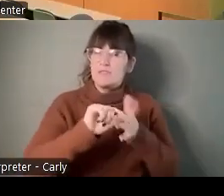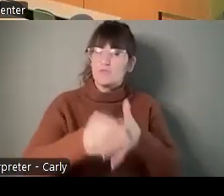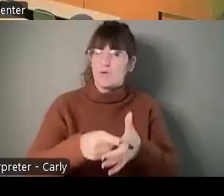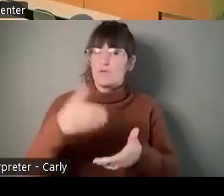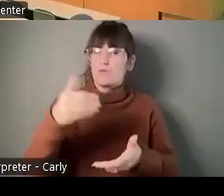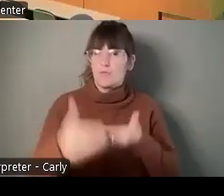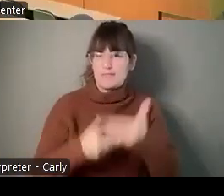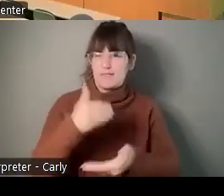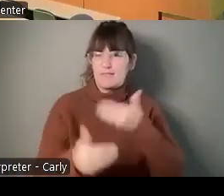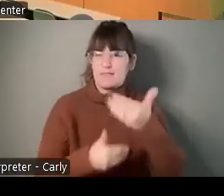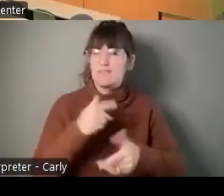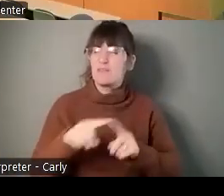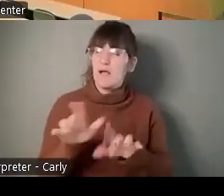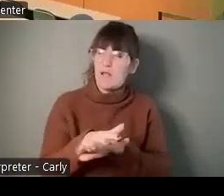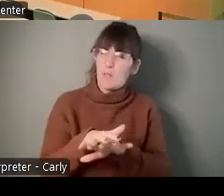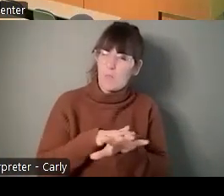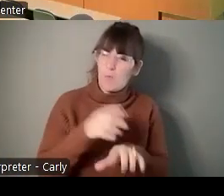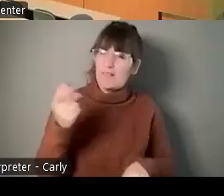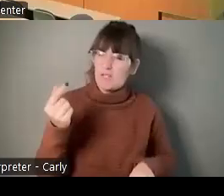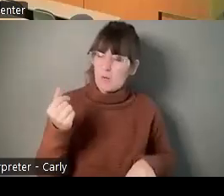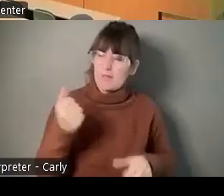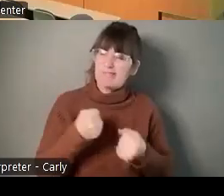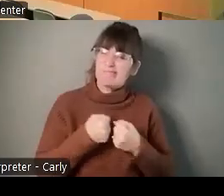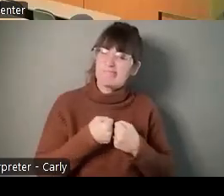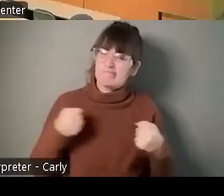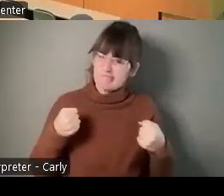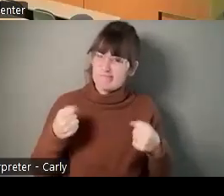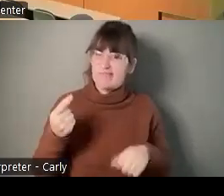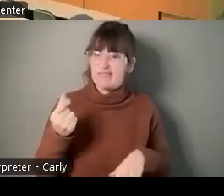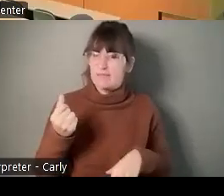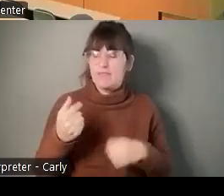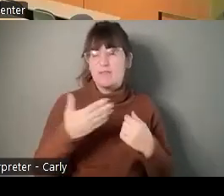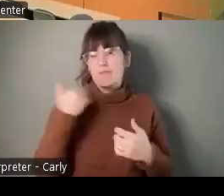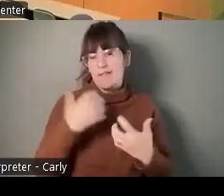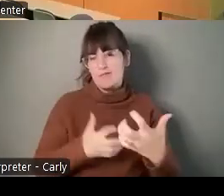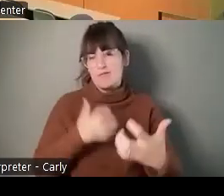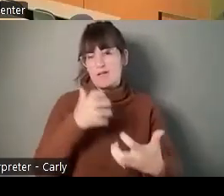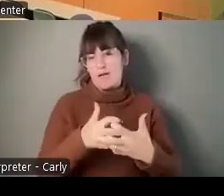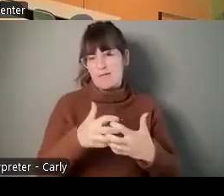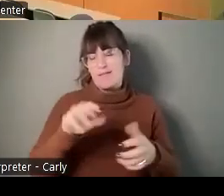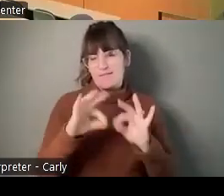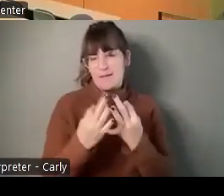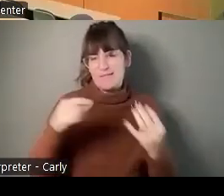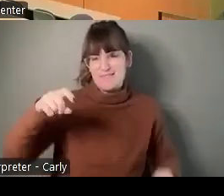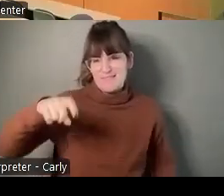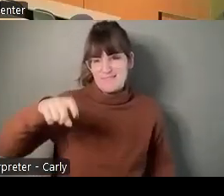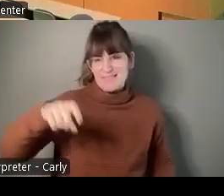we slow it down a little bit um to better kind of accommodate the needs of the family. um kids who